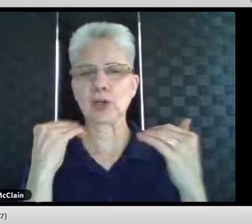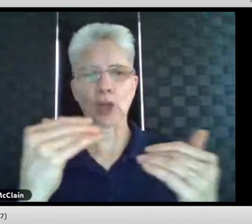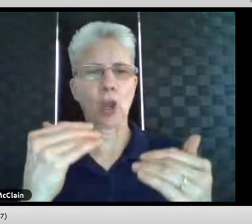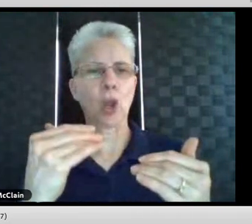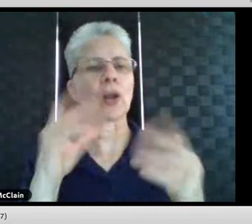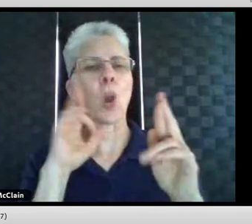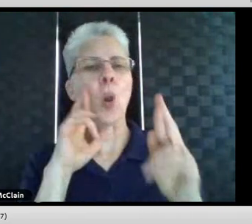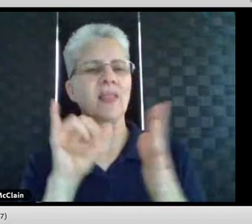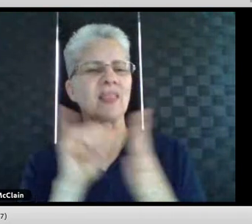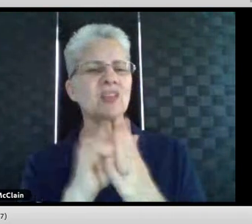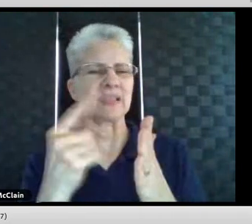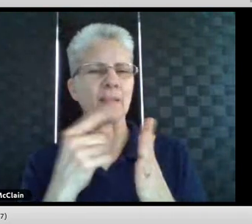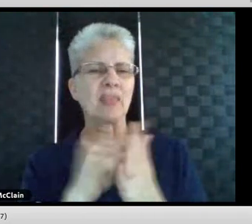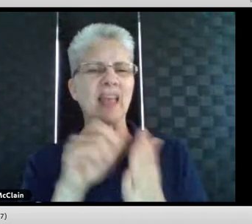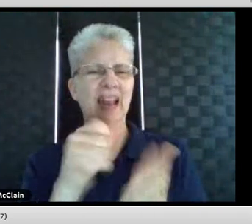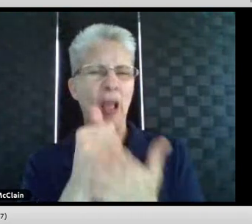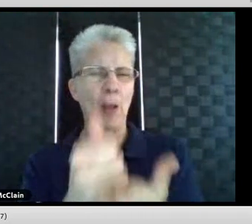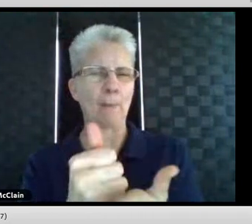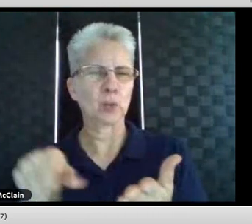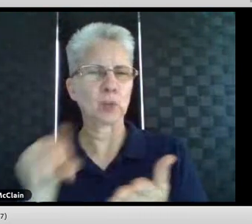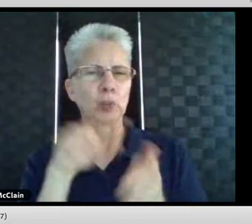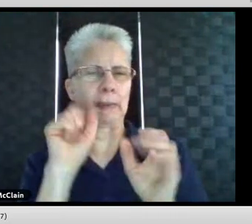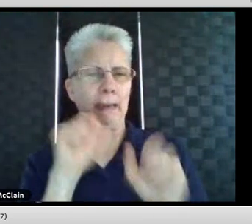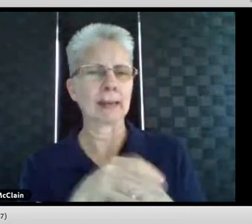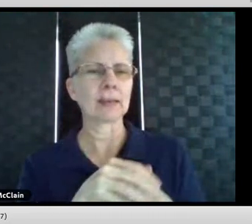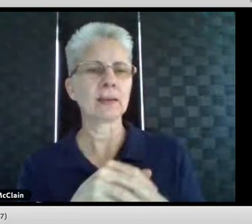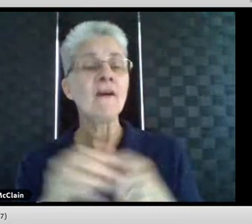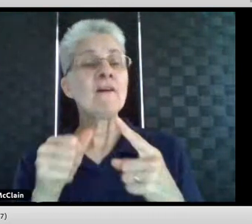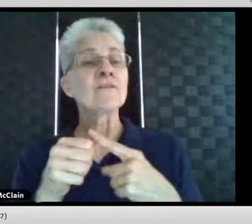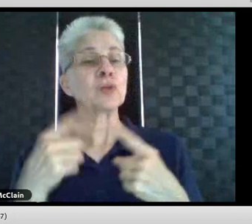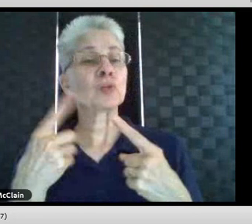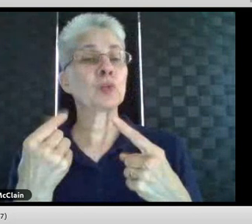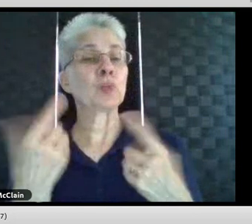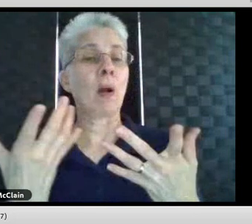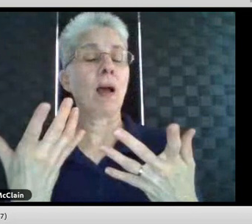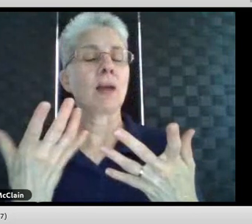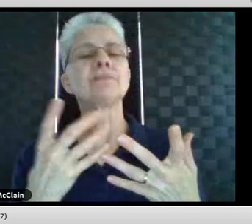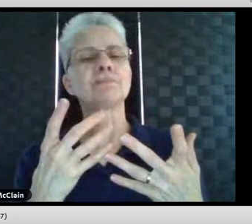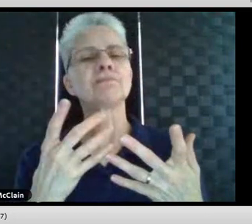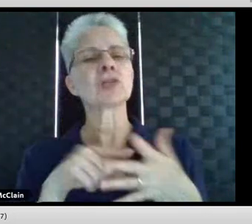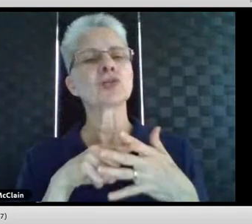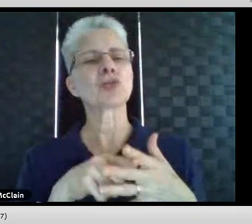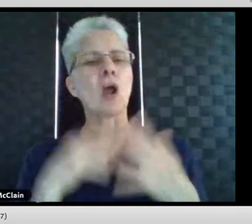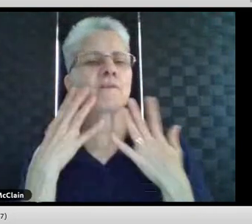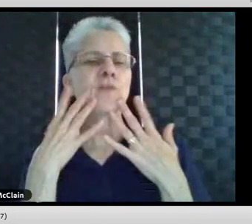and hopefully this will be something that can help you. So first thing you want to do is you want to initiate a friendly greeting,